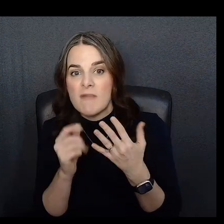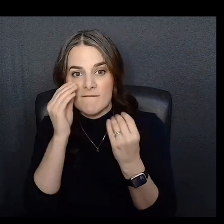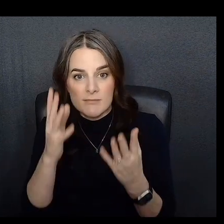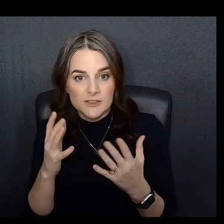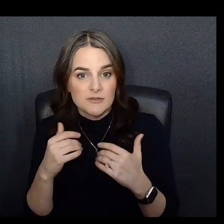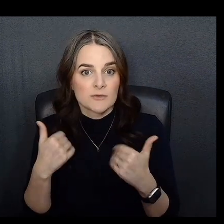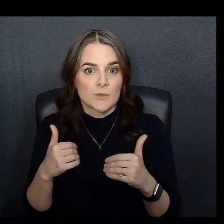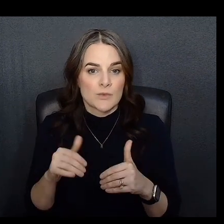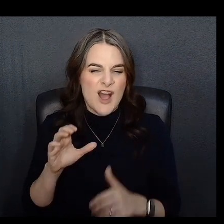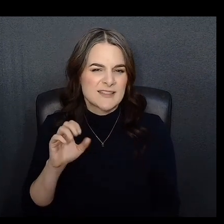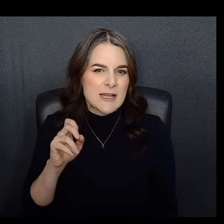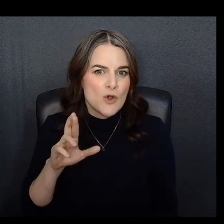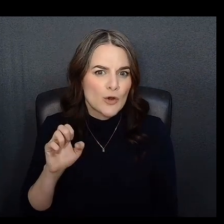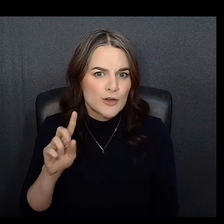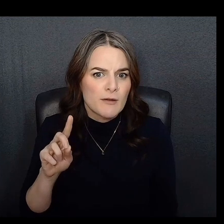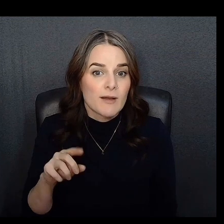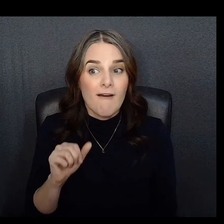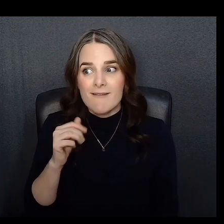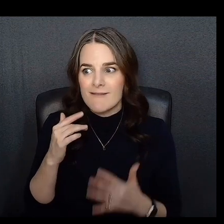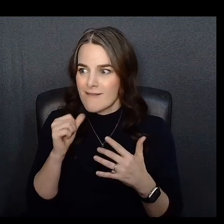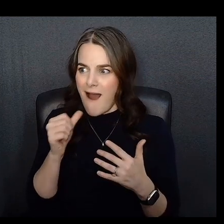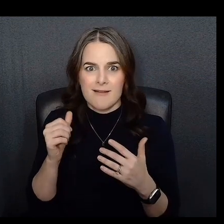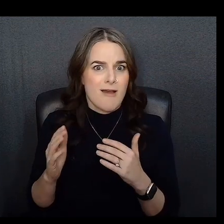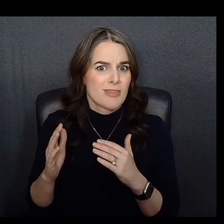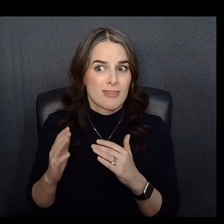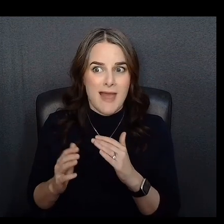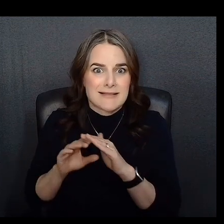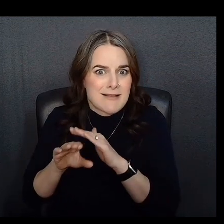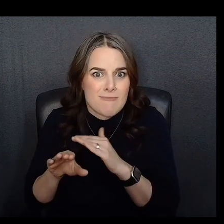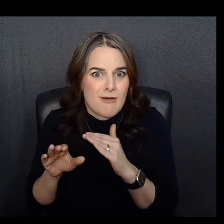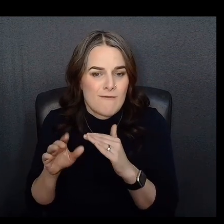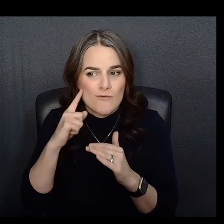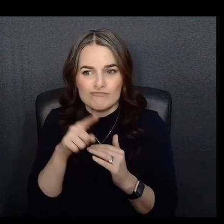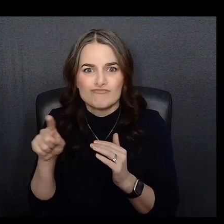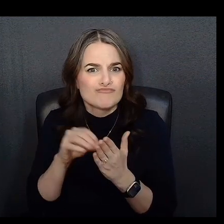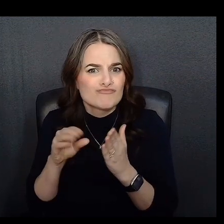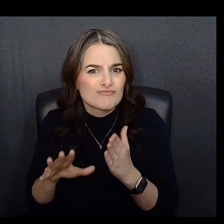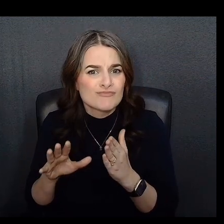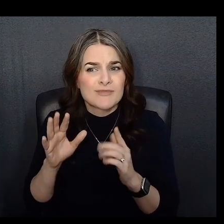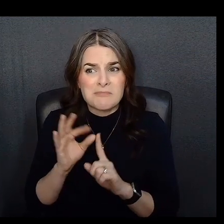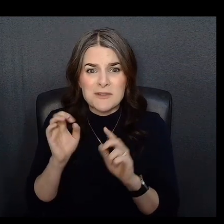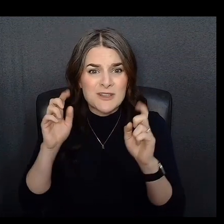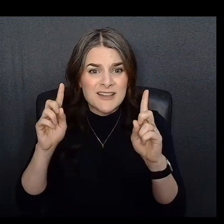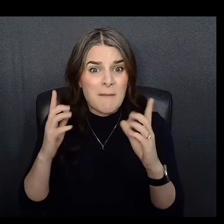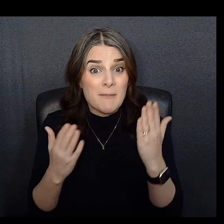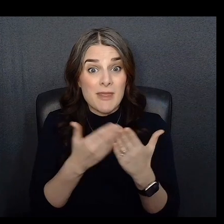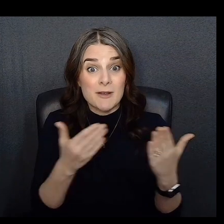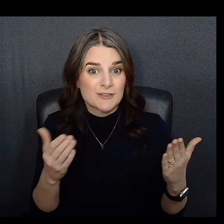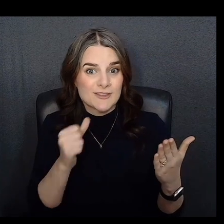for a lot of our students in special education. The materials may not be the most interactive